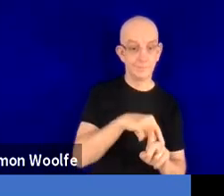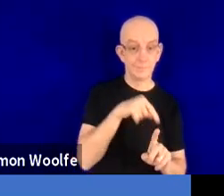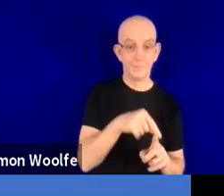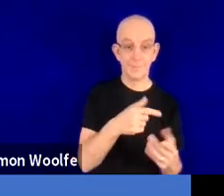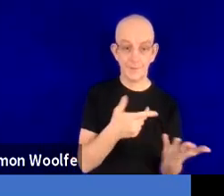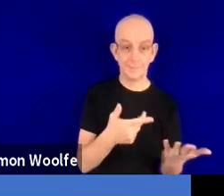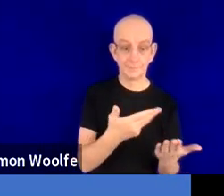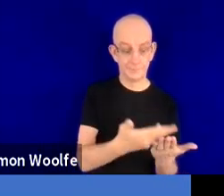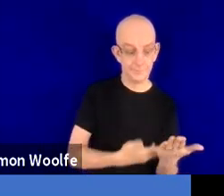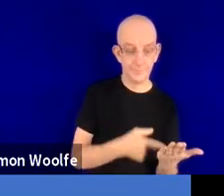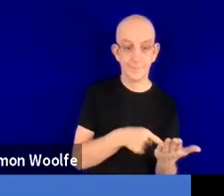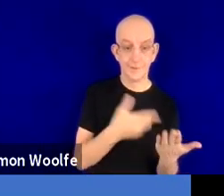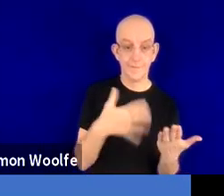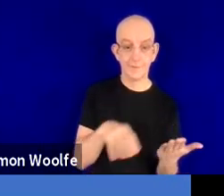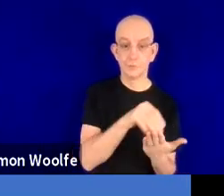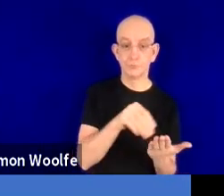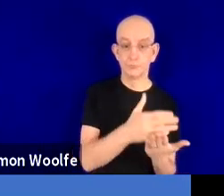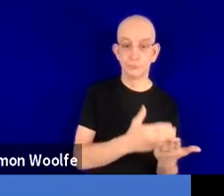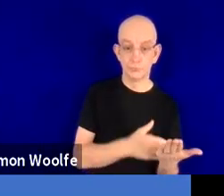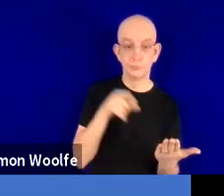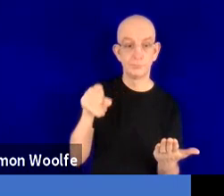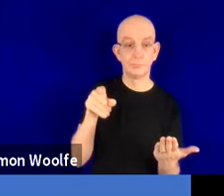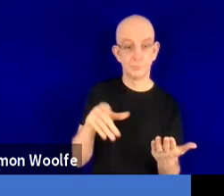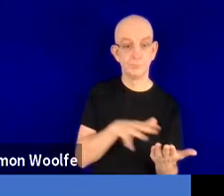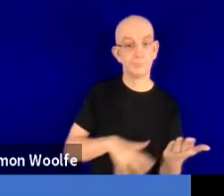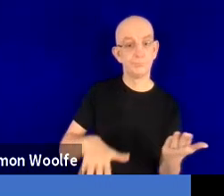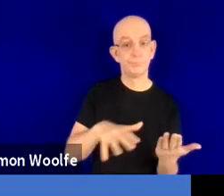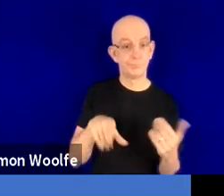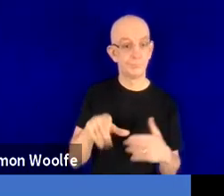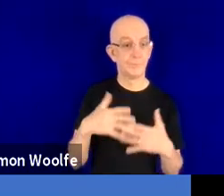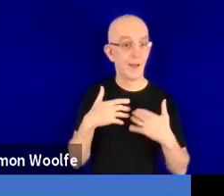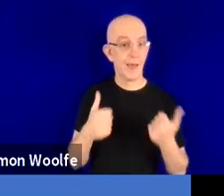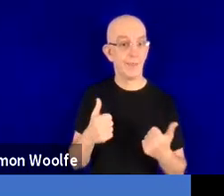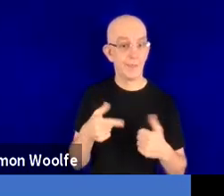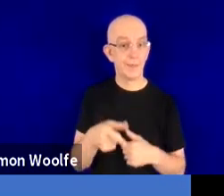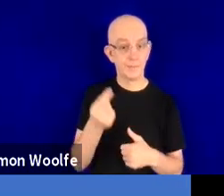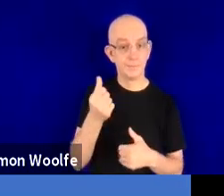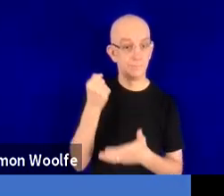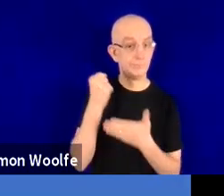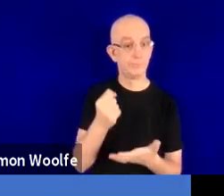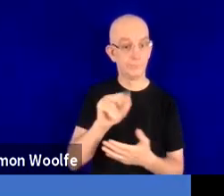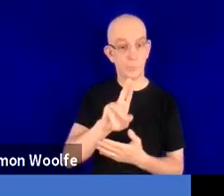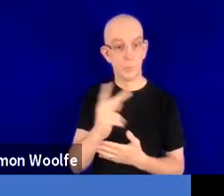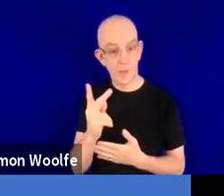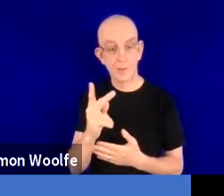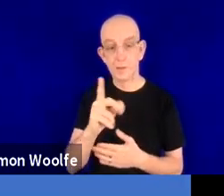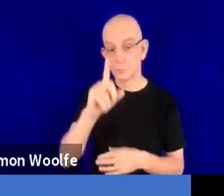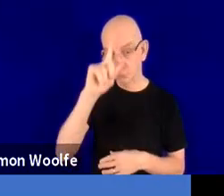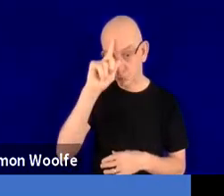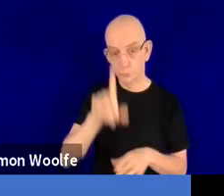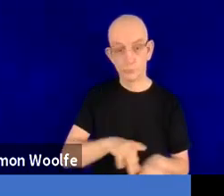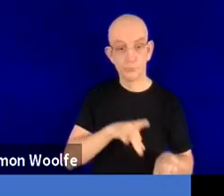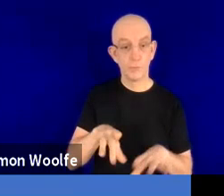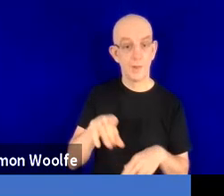And we collaborated with this help desk to produce this paper on inclusive information system